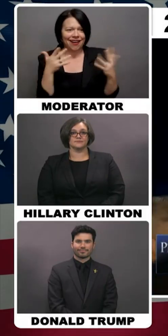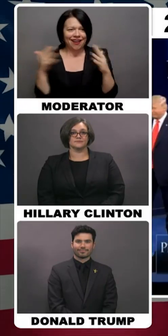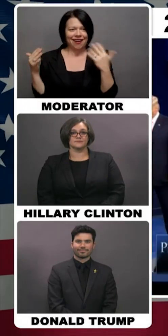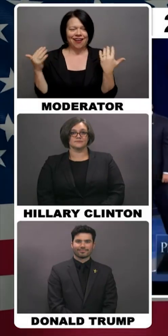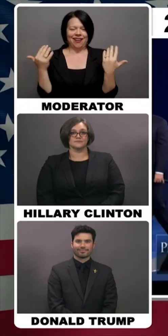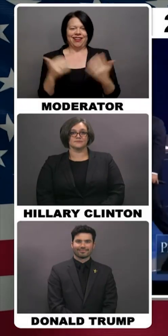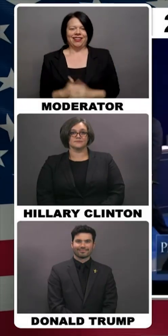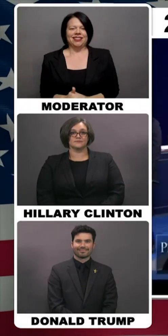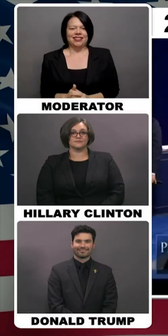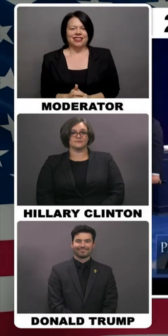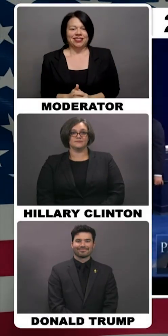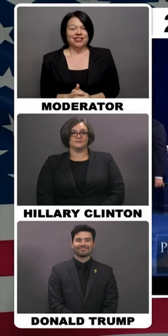Mr. Trump, would you like to go first?